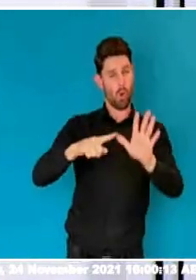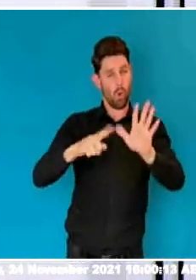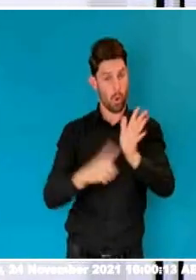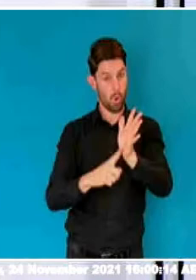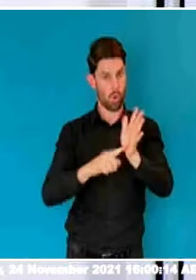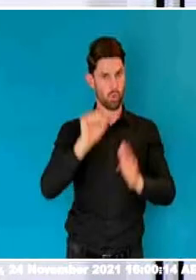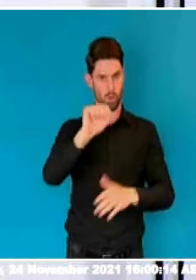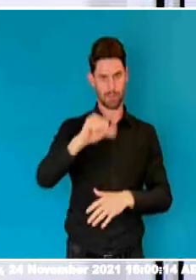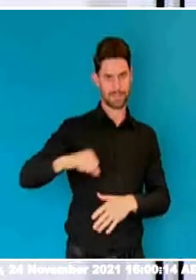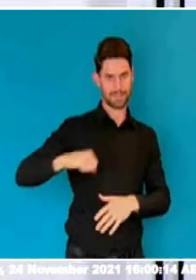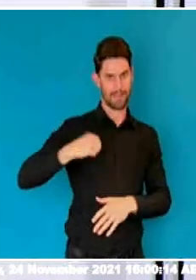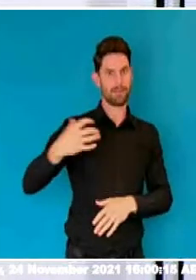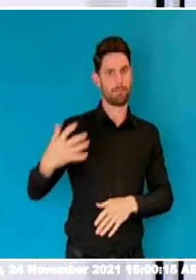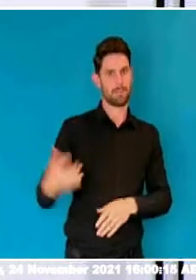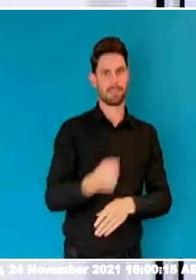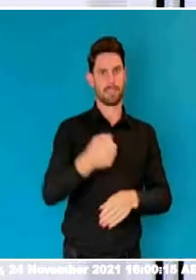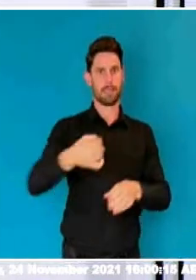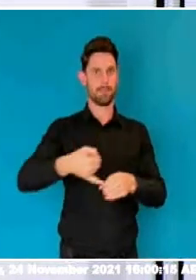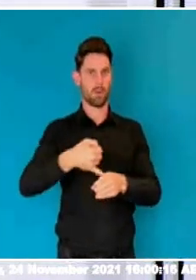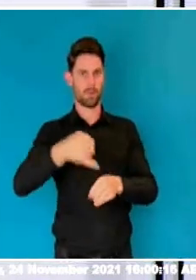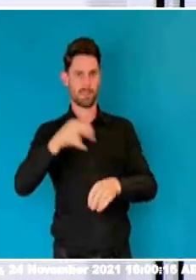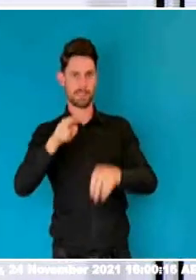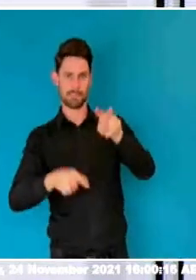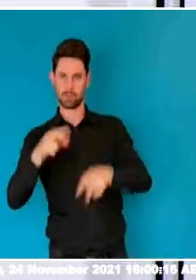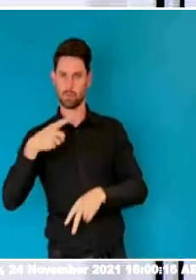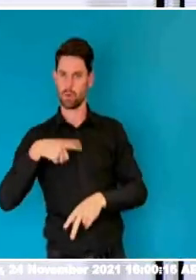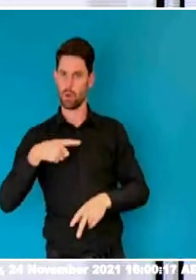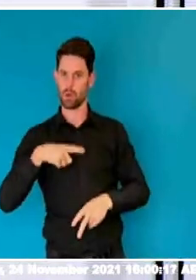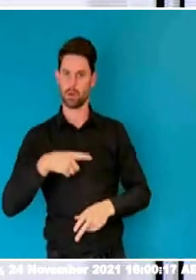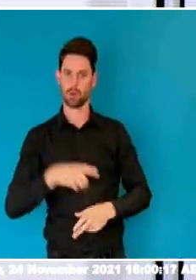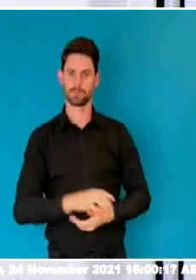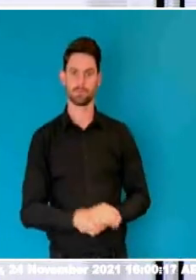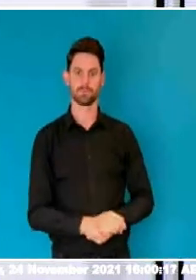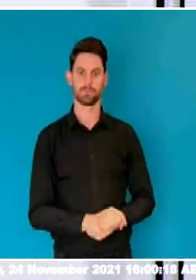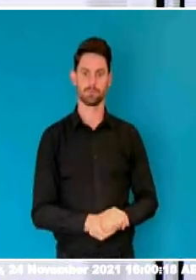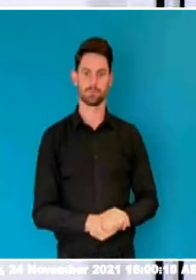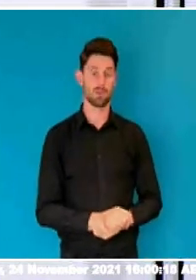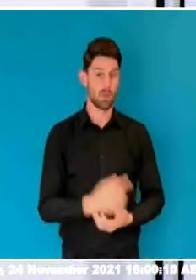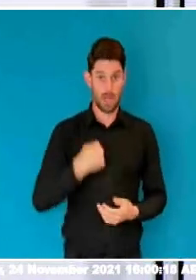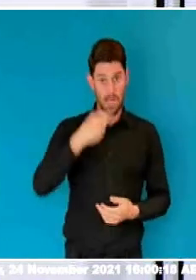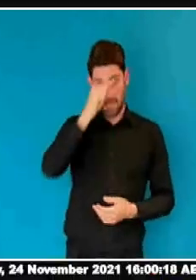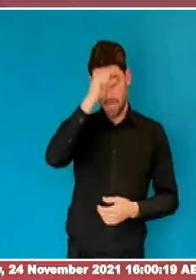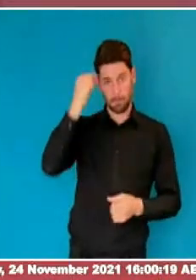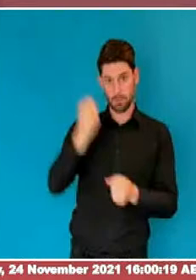I think it goes back to everyone being safe within our workplace.